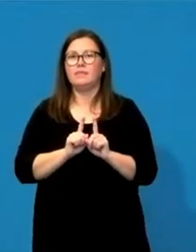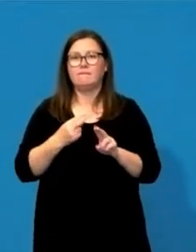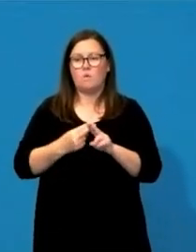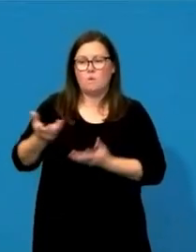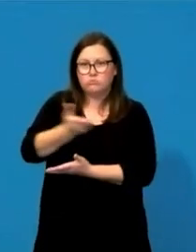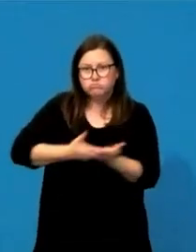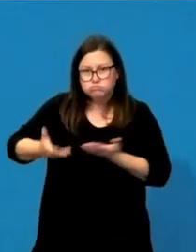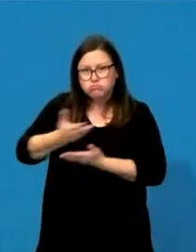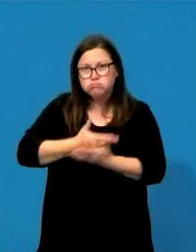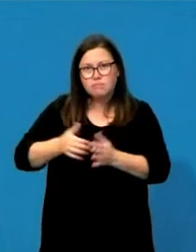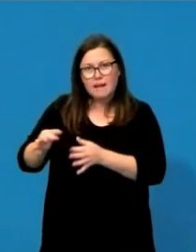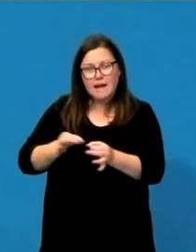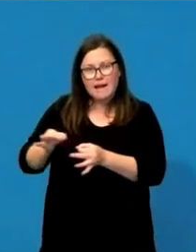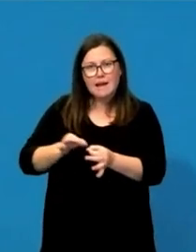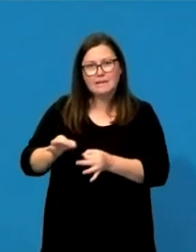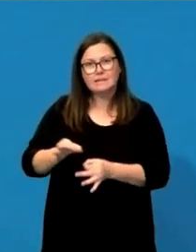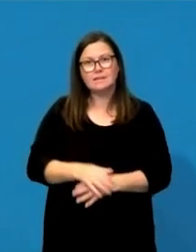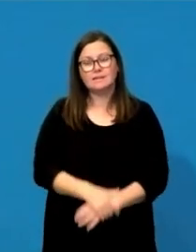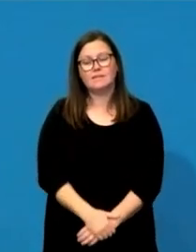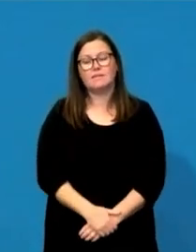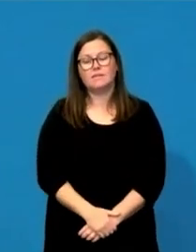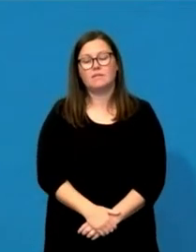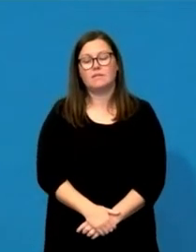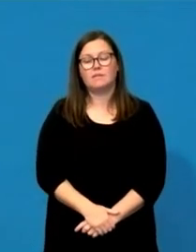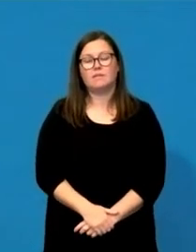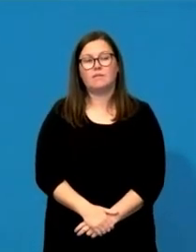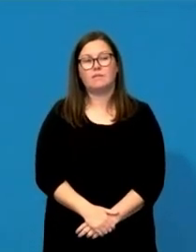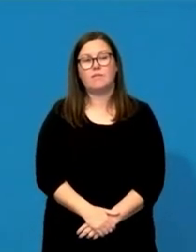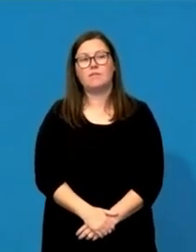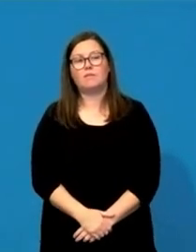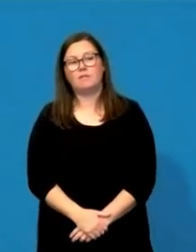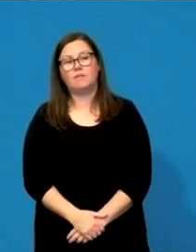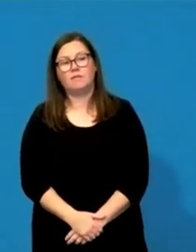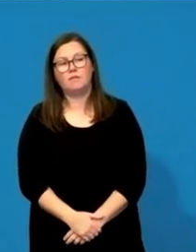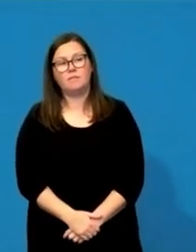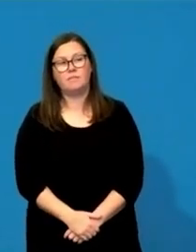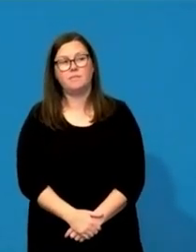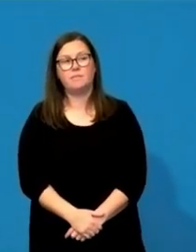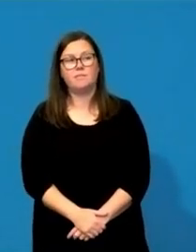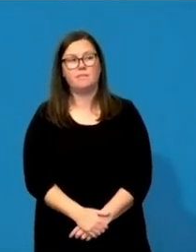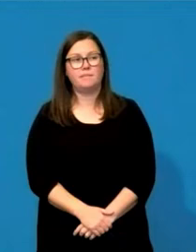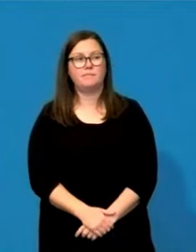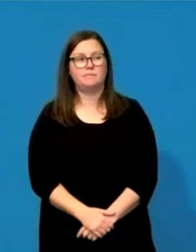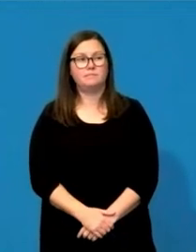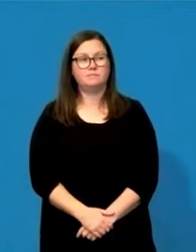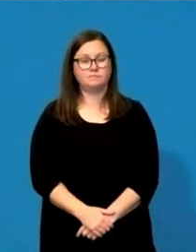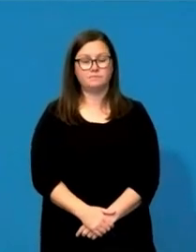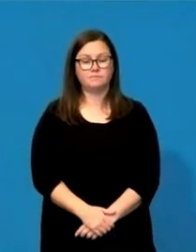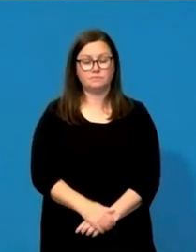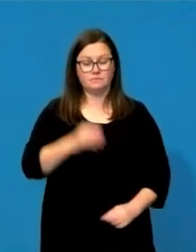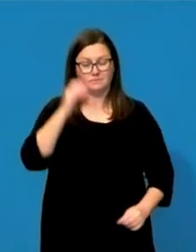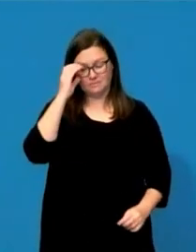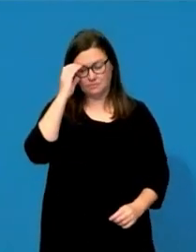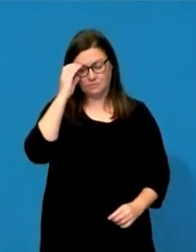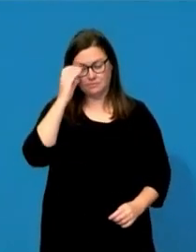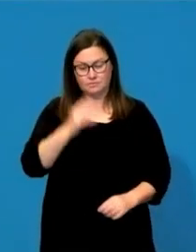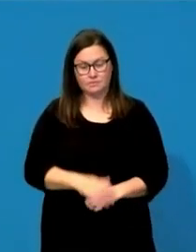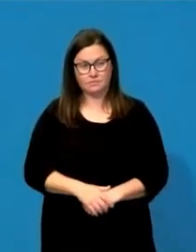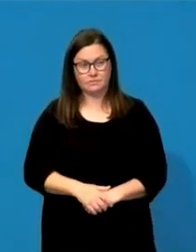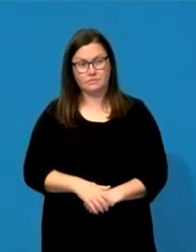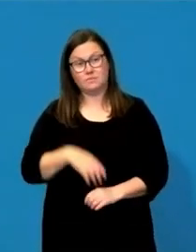And would you have needed any interpreters, or your